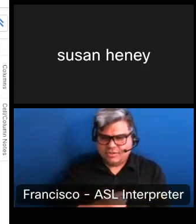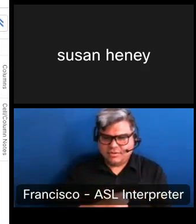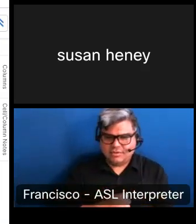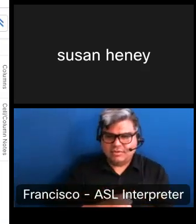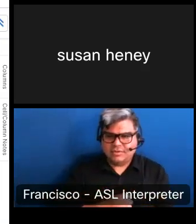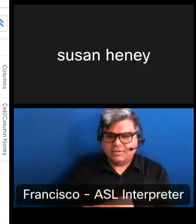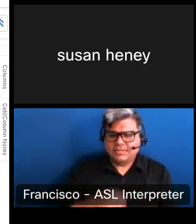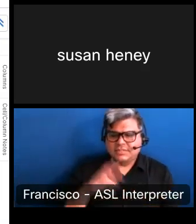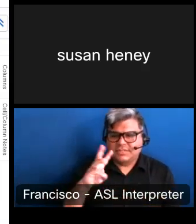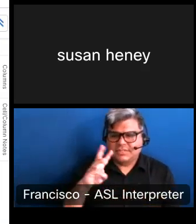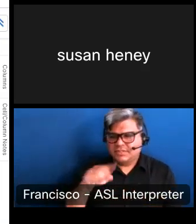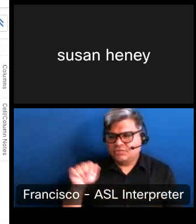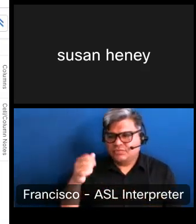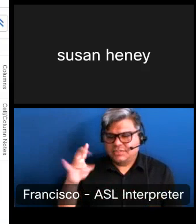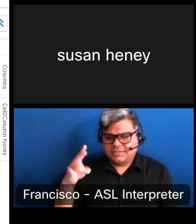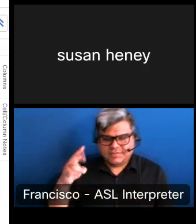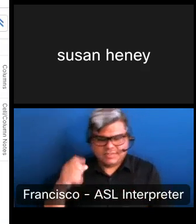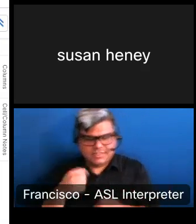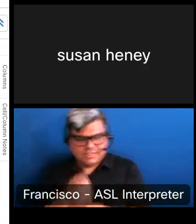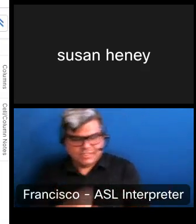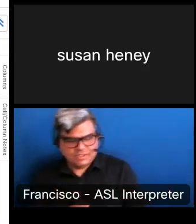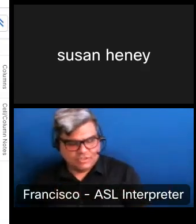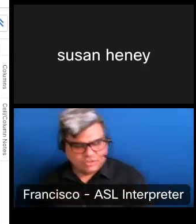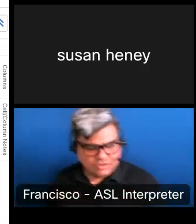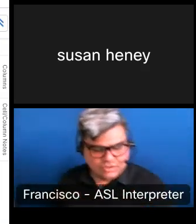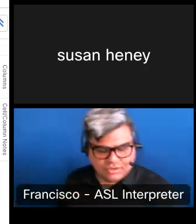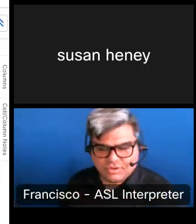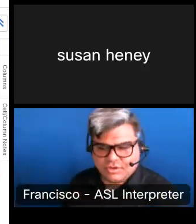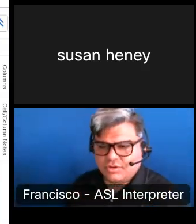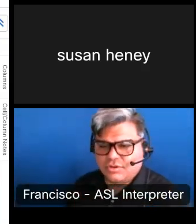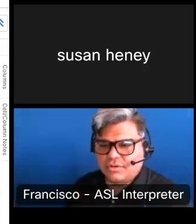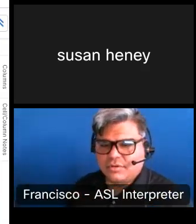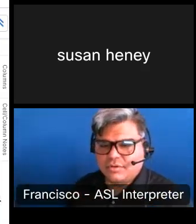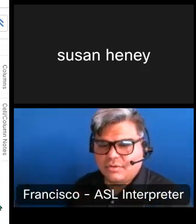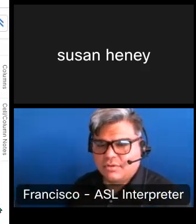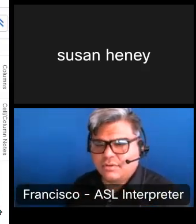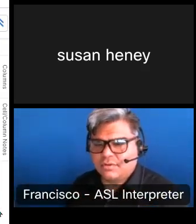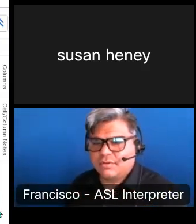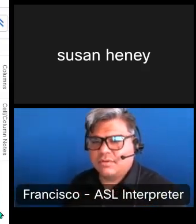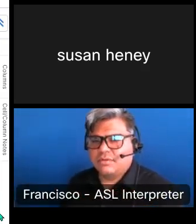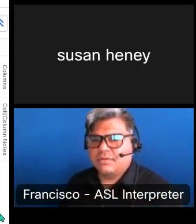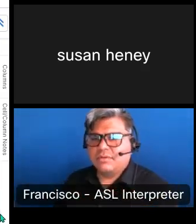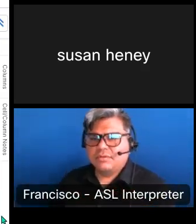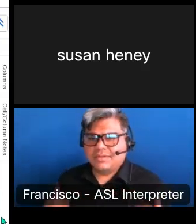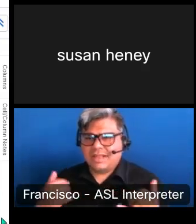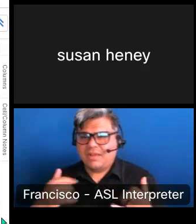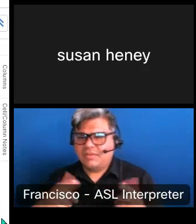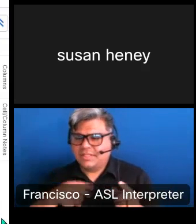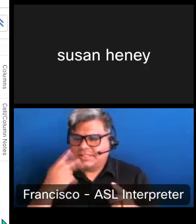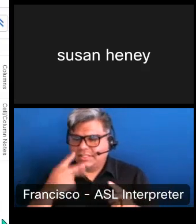Okay? So let's look at another different type of family dynamic. Let's look at single parents,